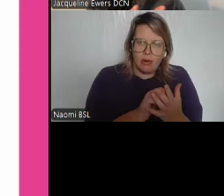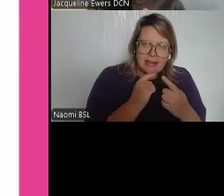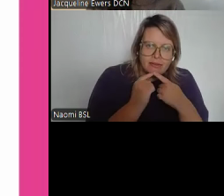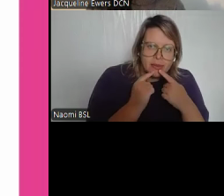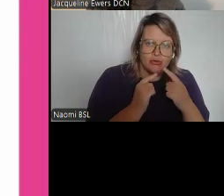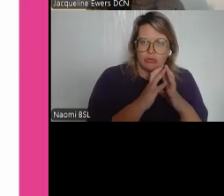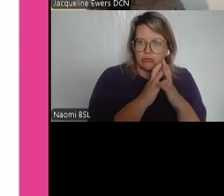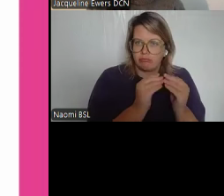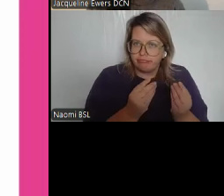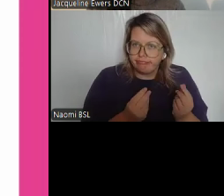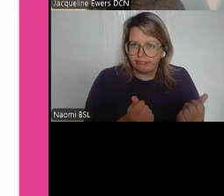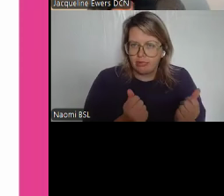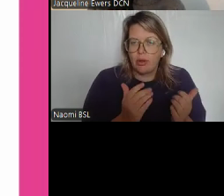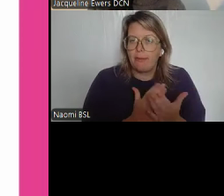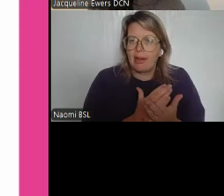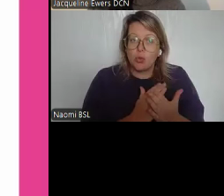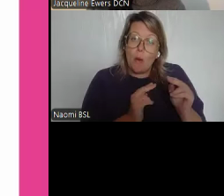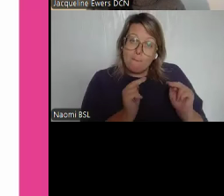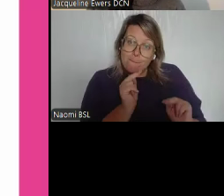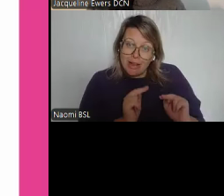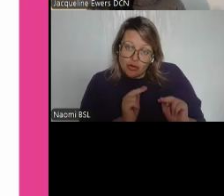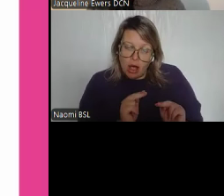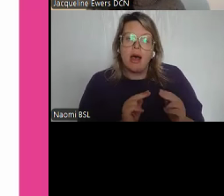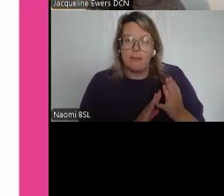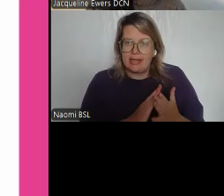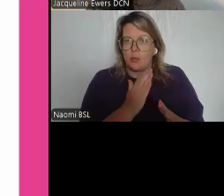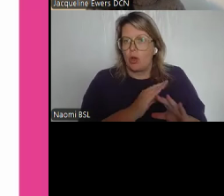Are you measuring that to make sure that it's all working together?